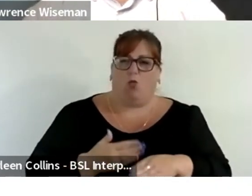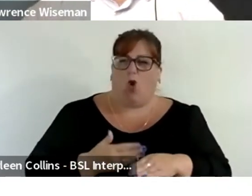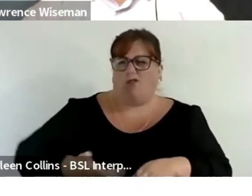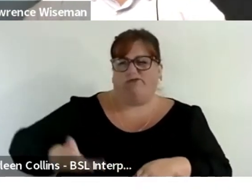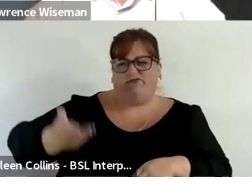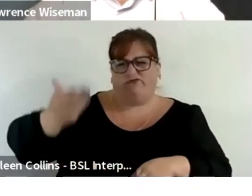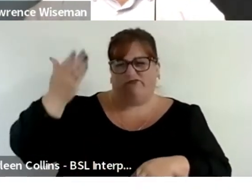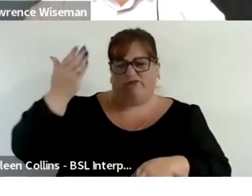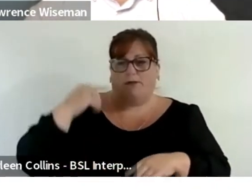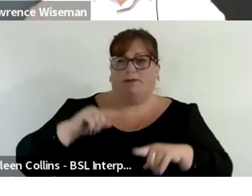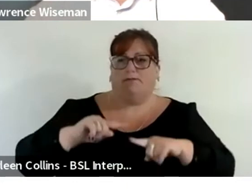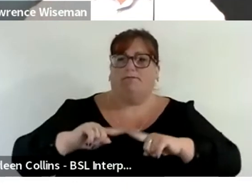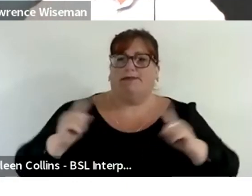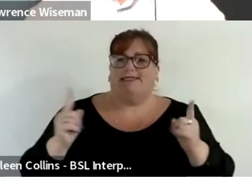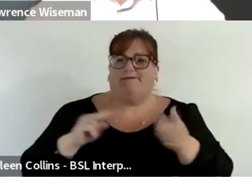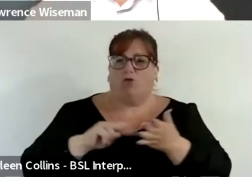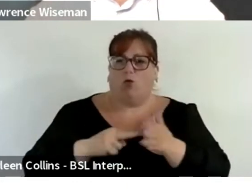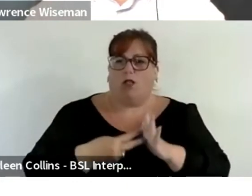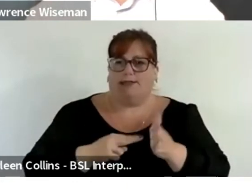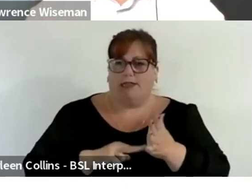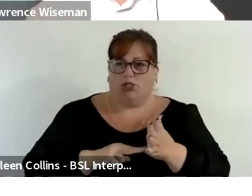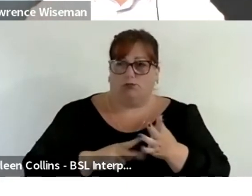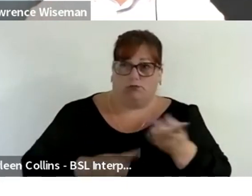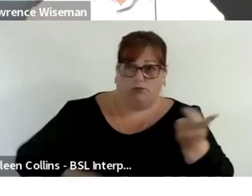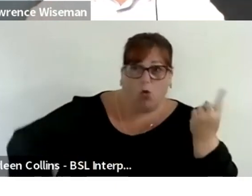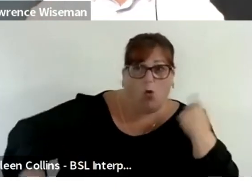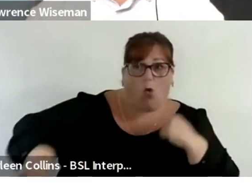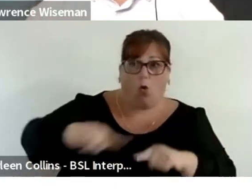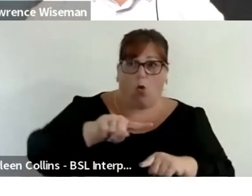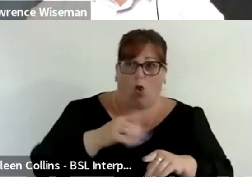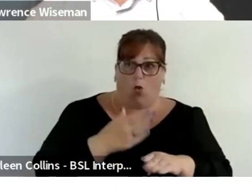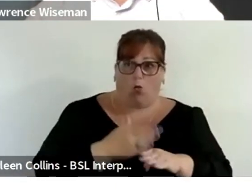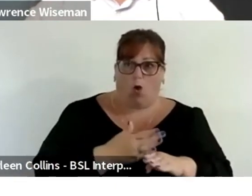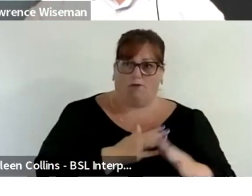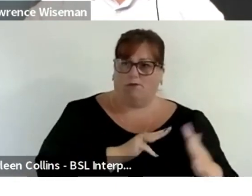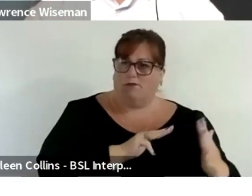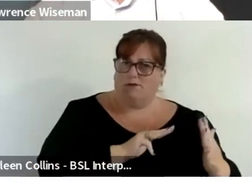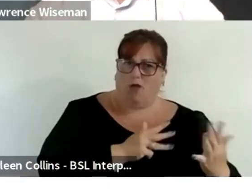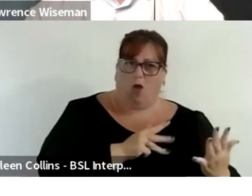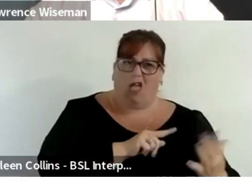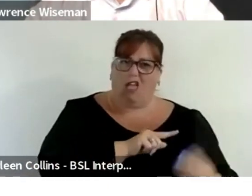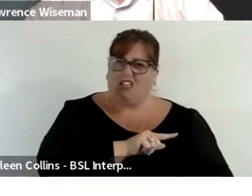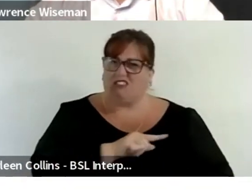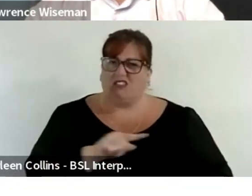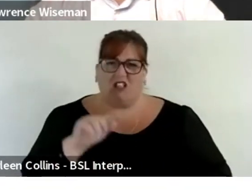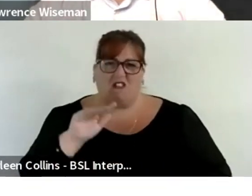If you - everyone worked 9-5am or 9-6pm whatever it was if you stood up